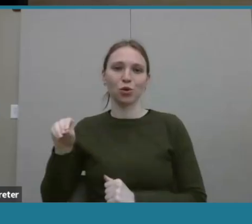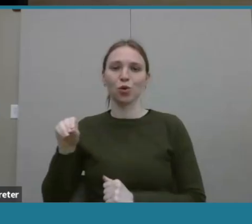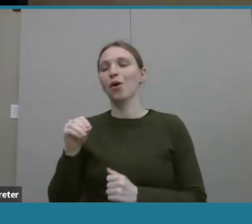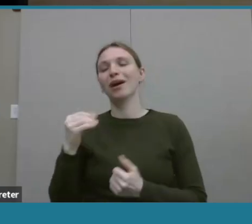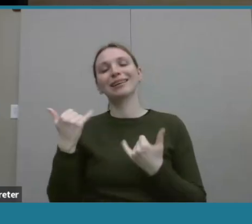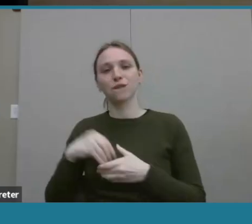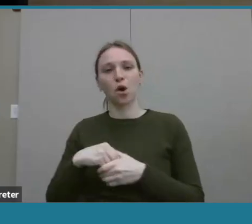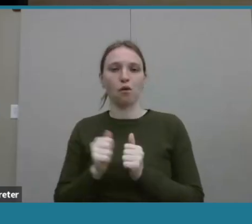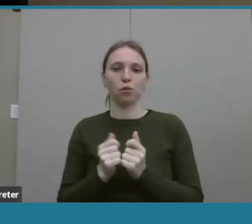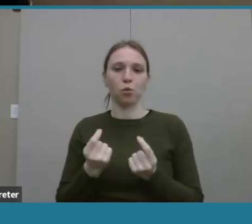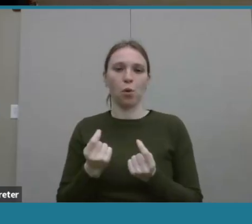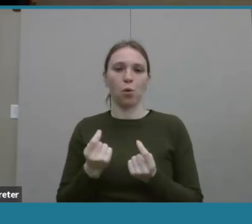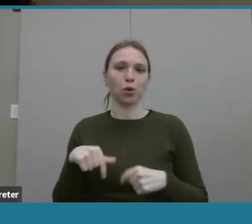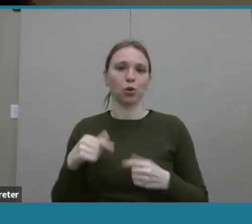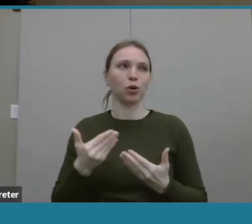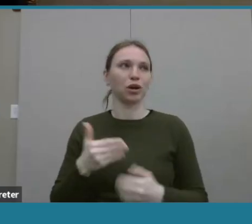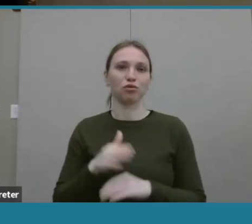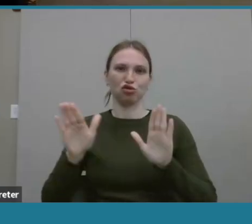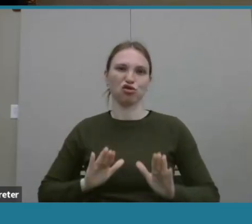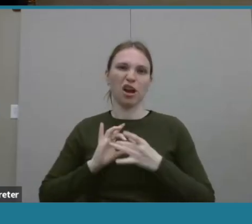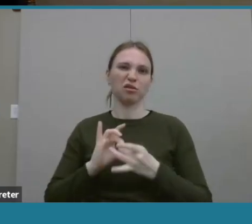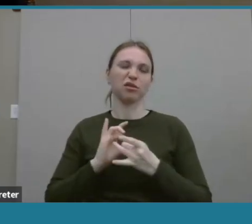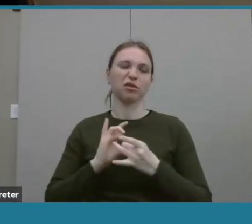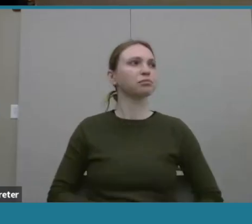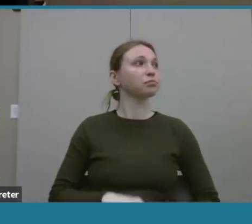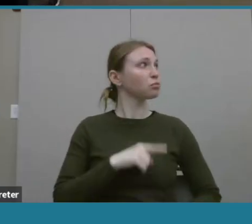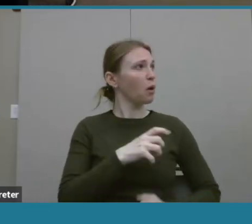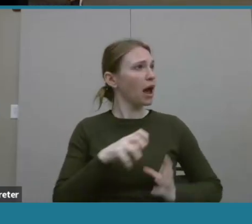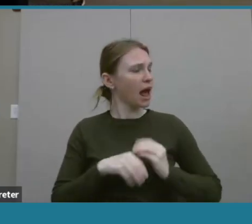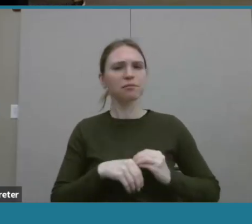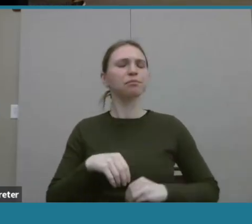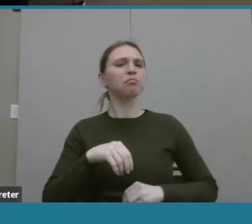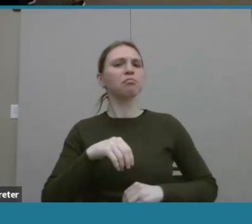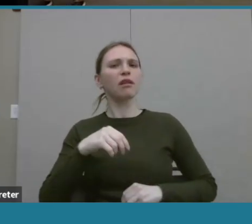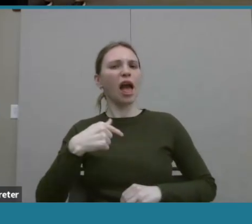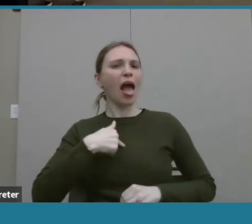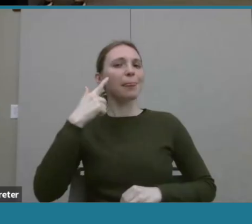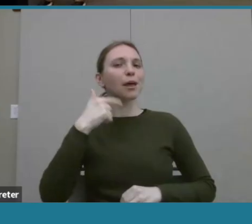So it's been, it was a great relationship. Do you have something you want to add to that? No, I think we, I think we did a little bit of snowballing too.